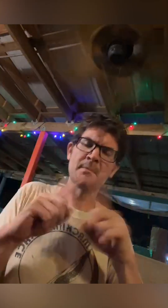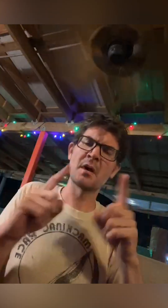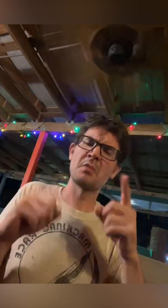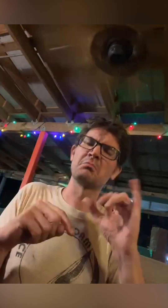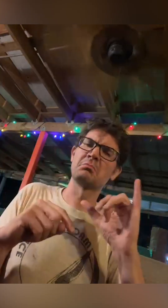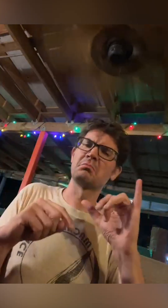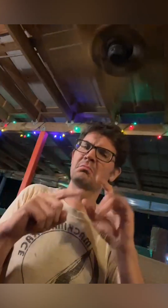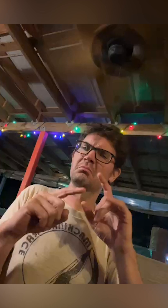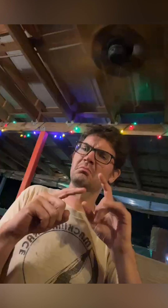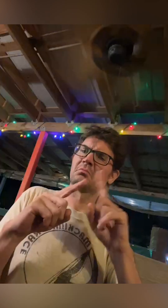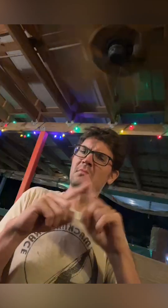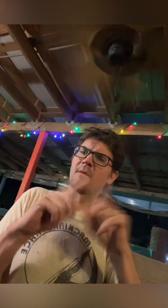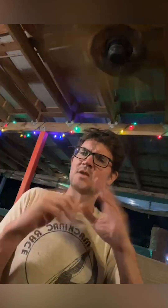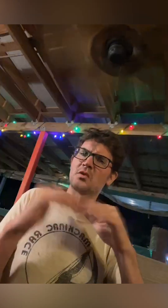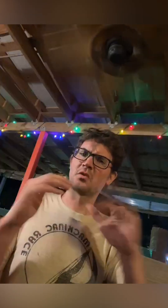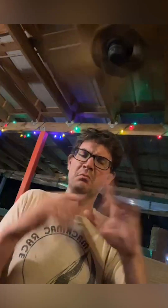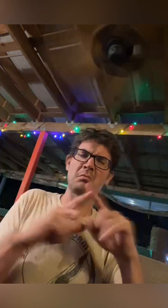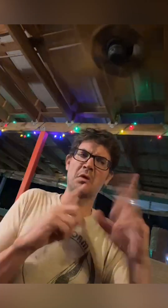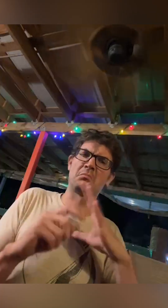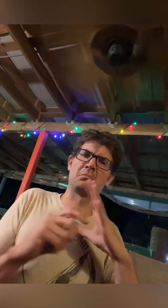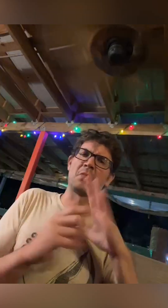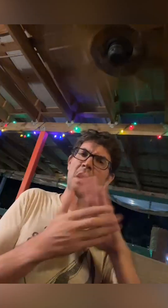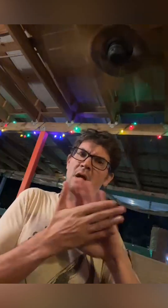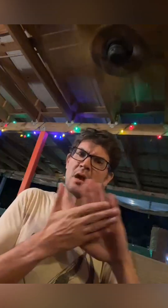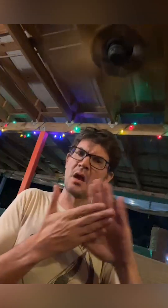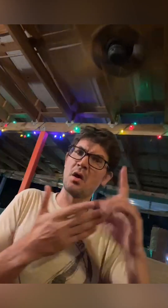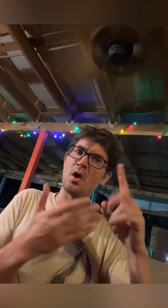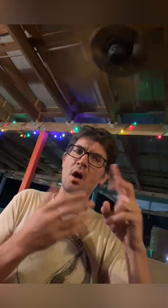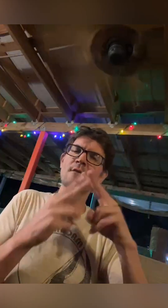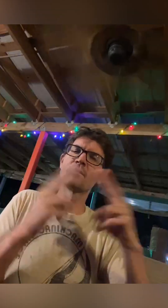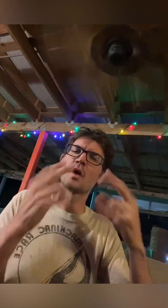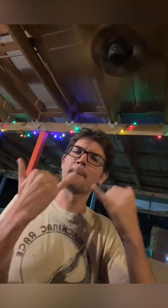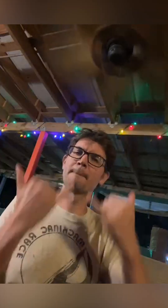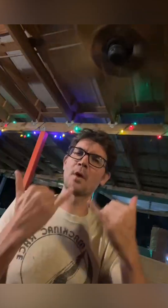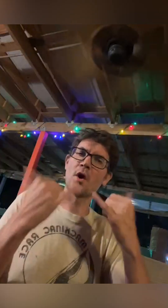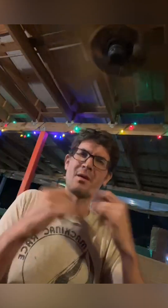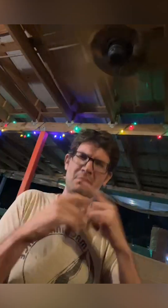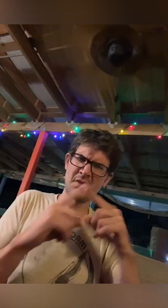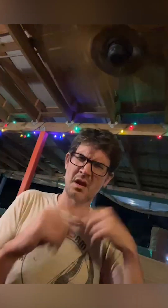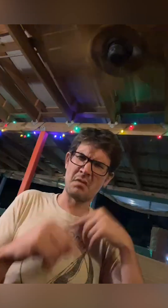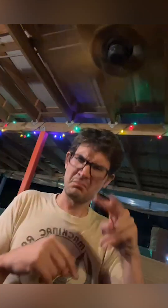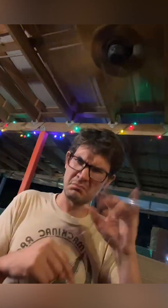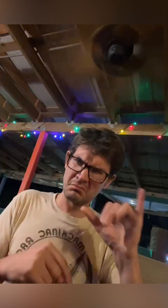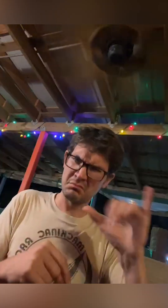But his space is really nice, and definitely more modern.